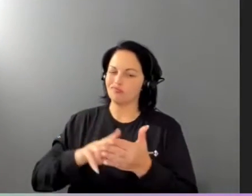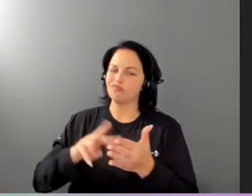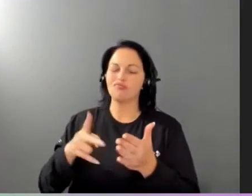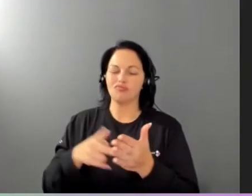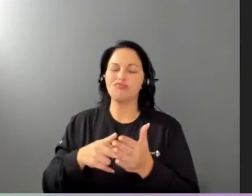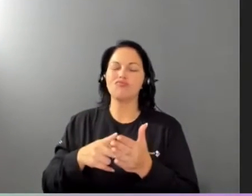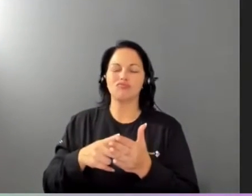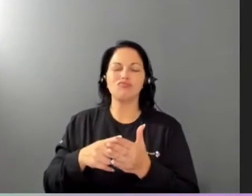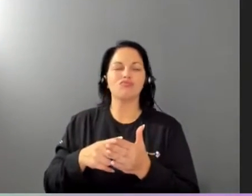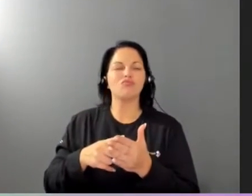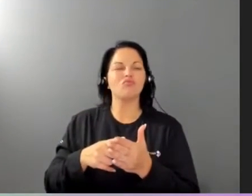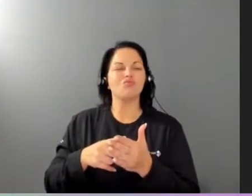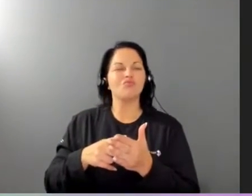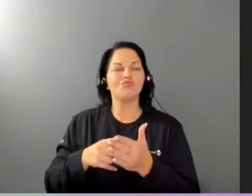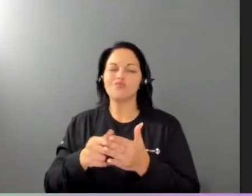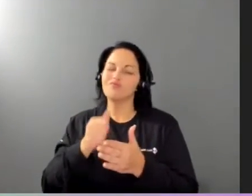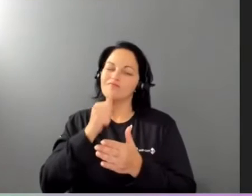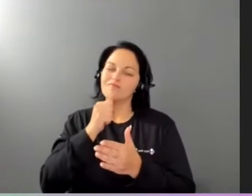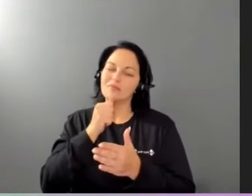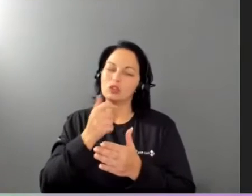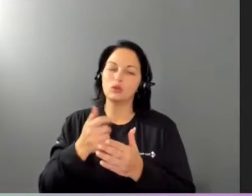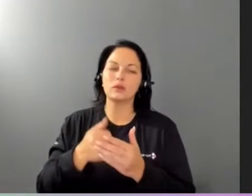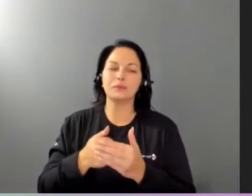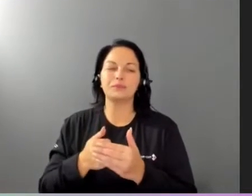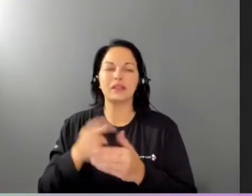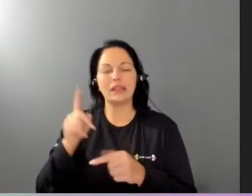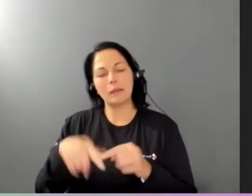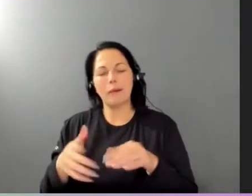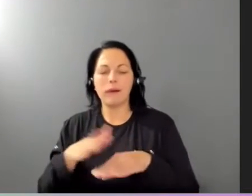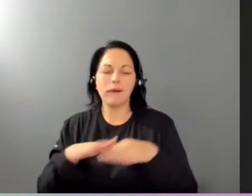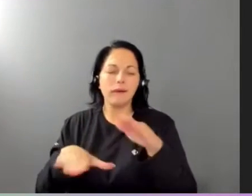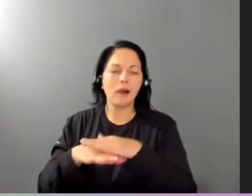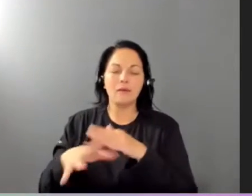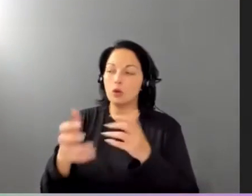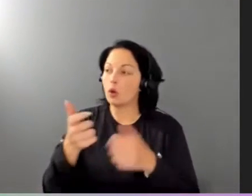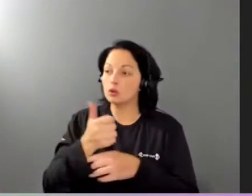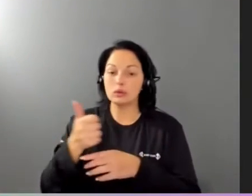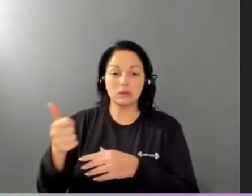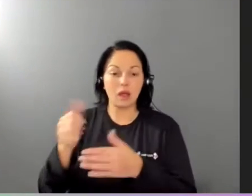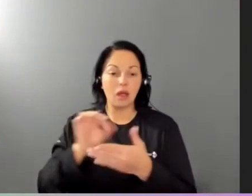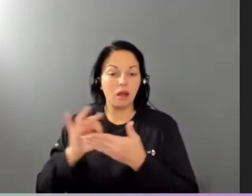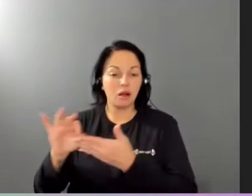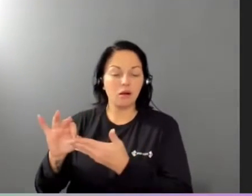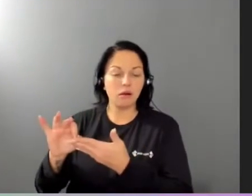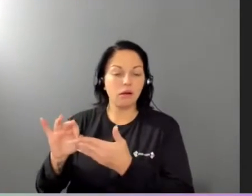tools, if you start to evaluate some -- the variables have to be really well defined and discrete.